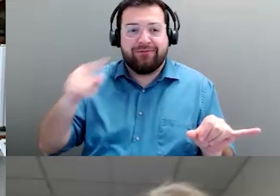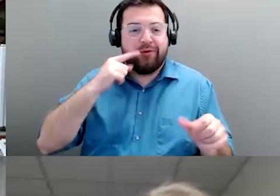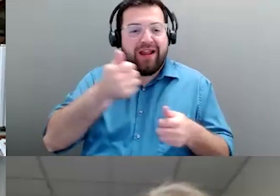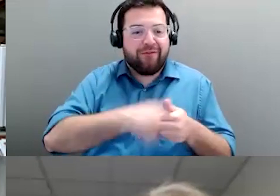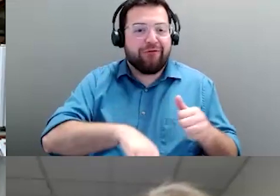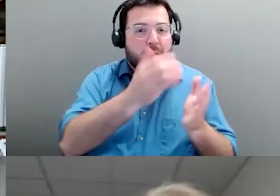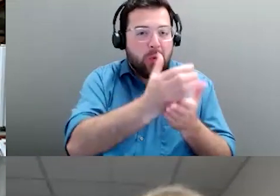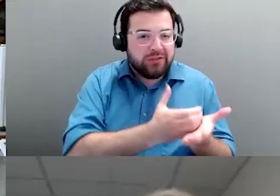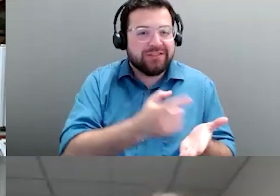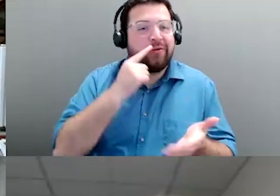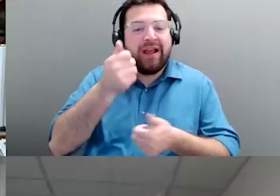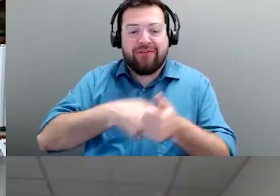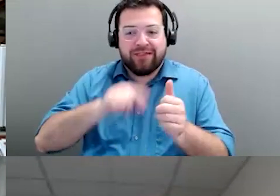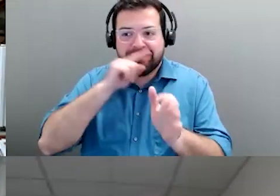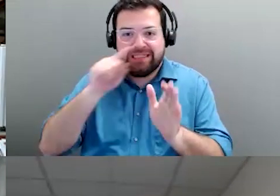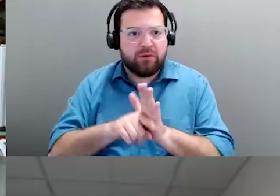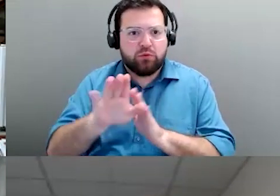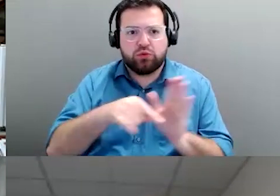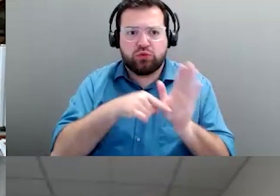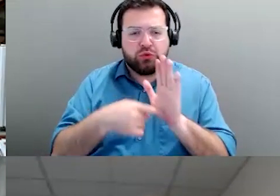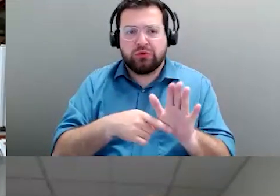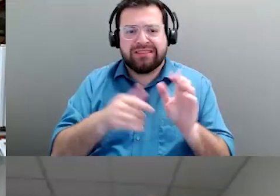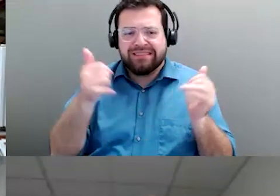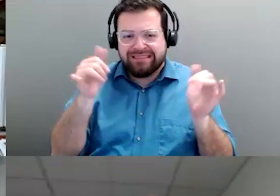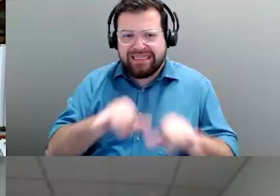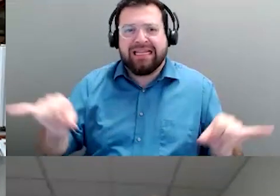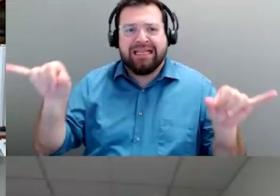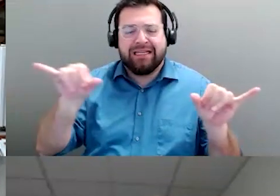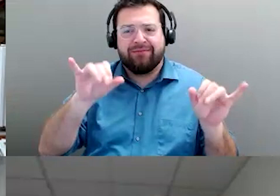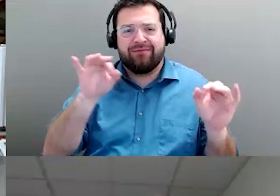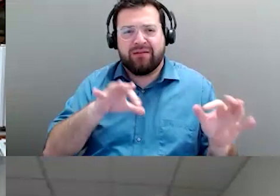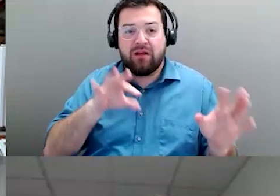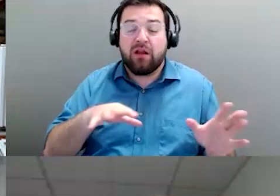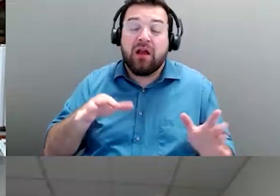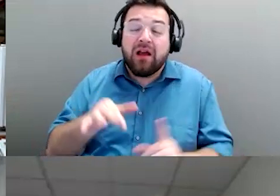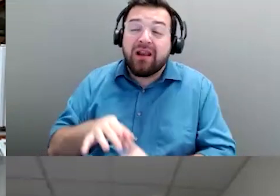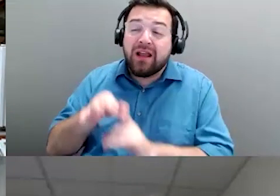Yeah, unless it's something that is pretty generic and pretty general.